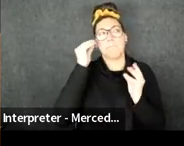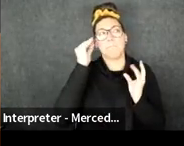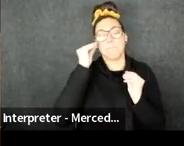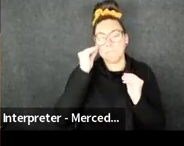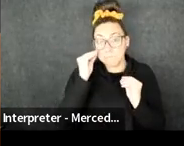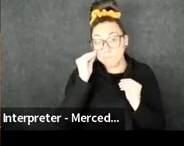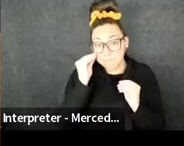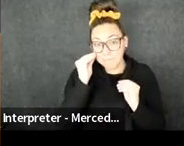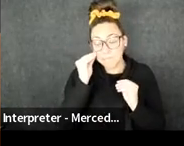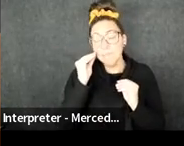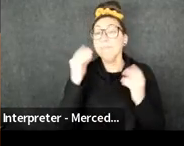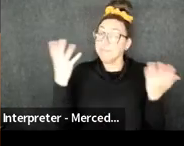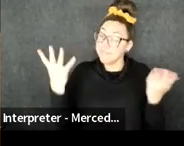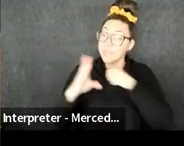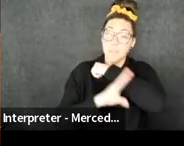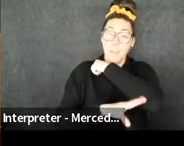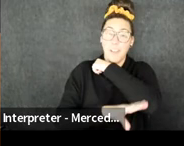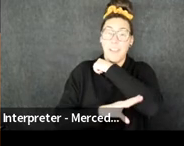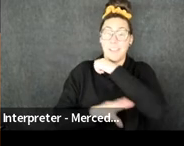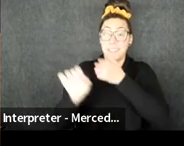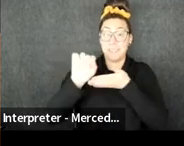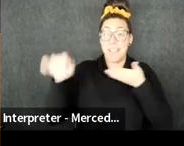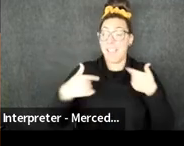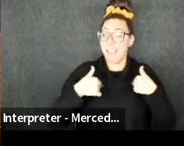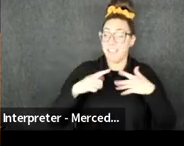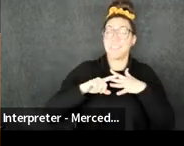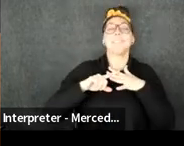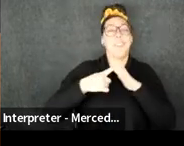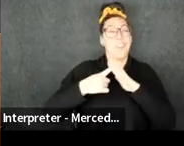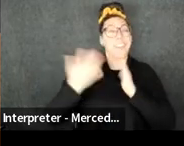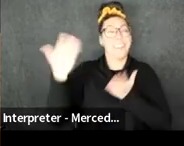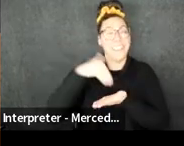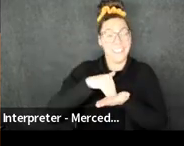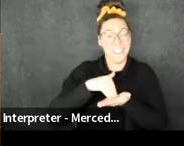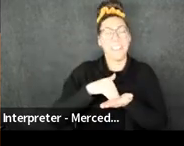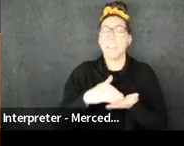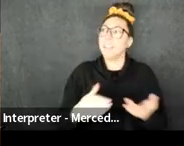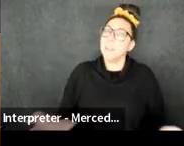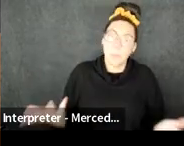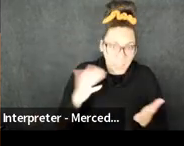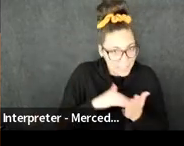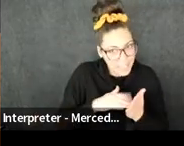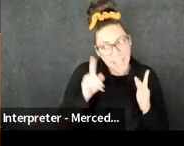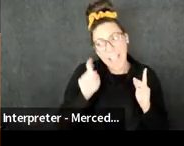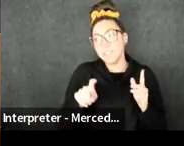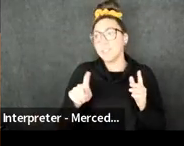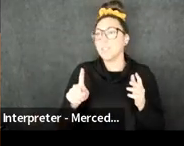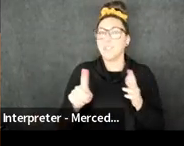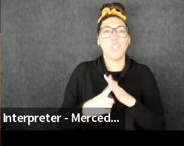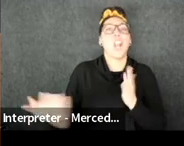So in the fall, I decided to go back. But this time again, I had to redeem myself as a student to do better academically.